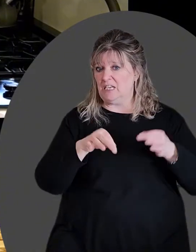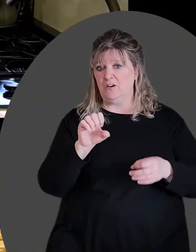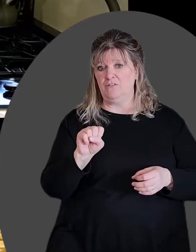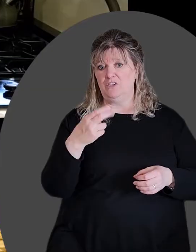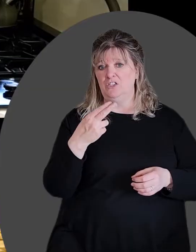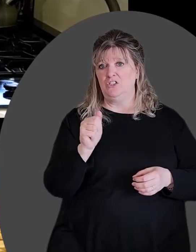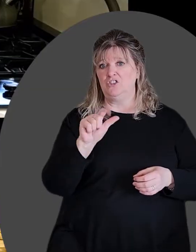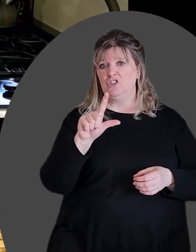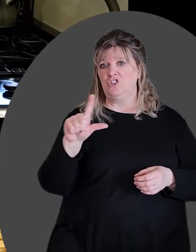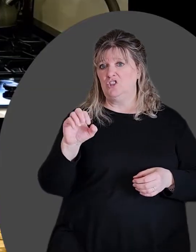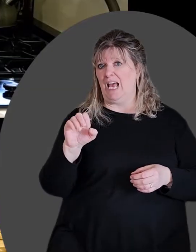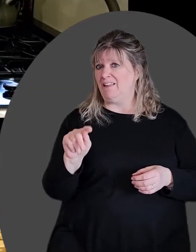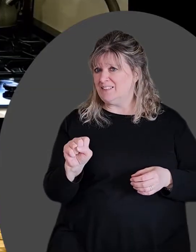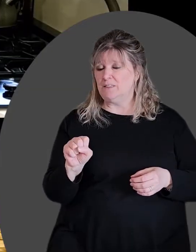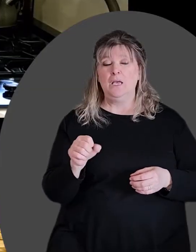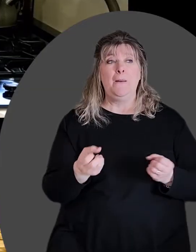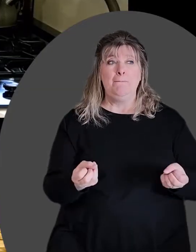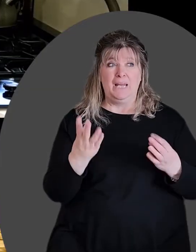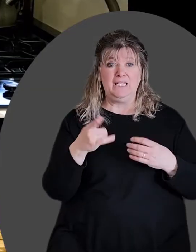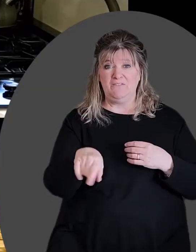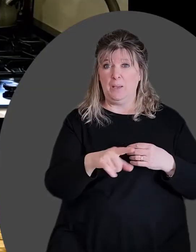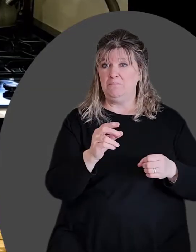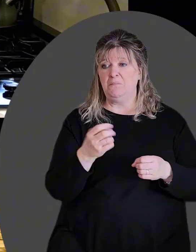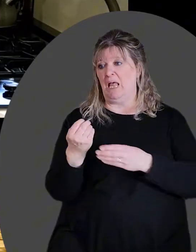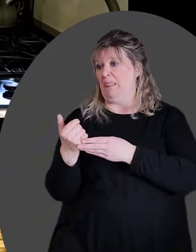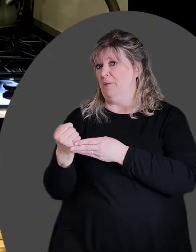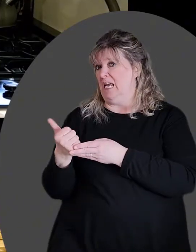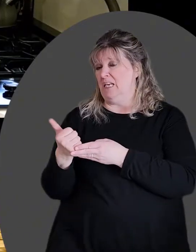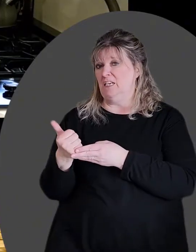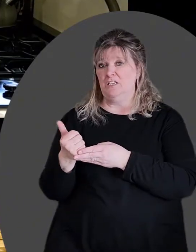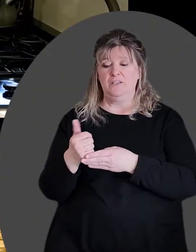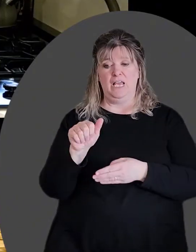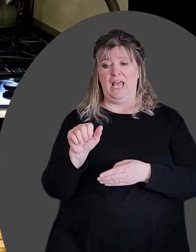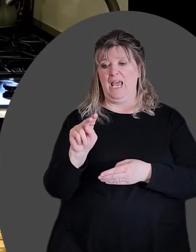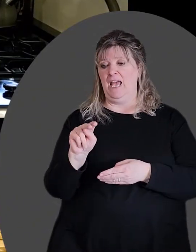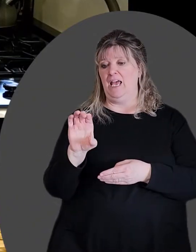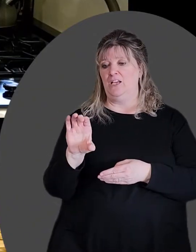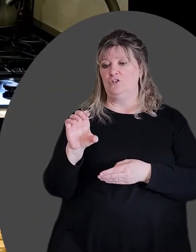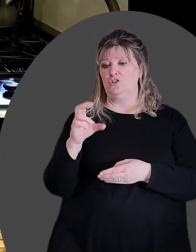and many of them eliminated the anchovies and the wine